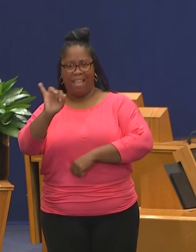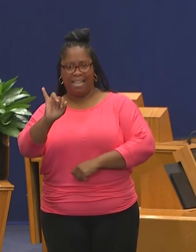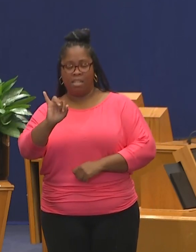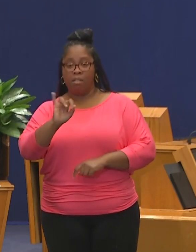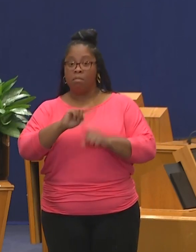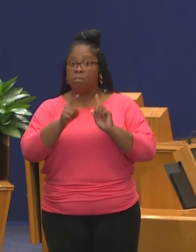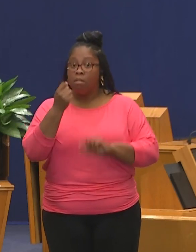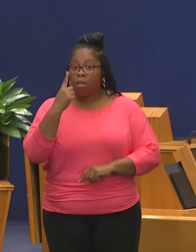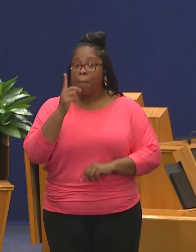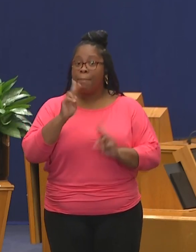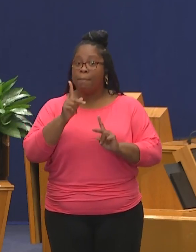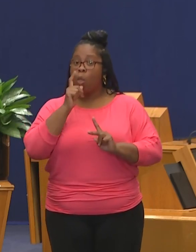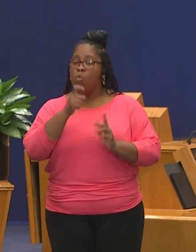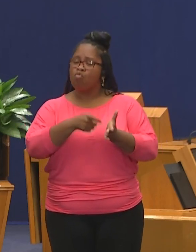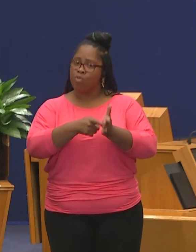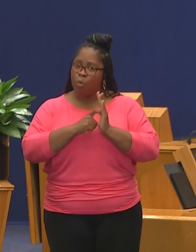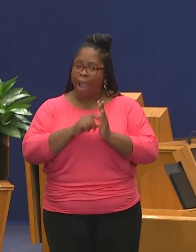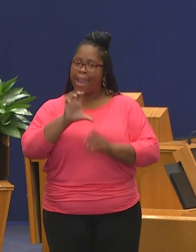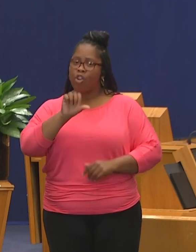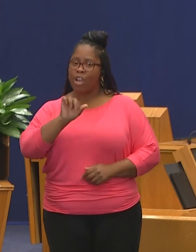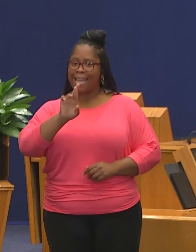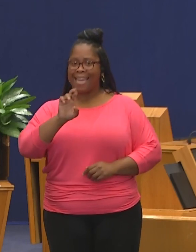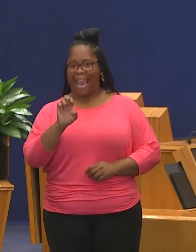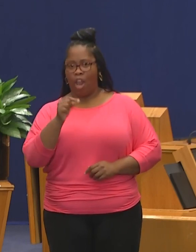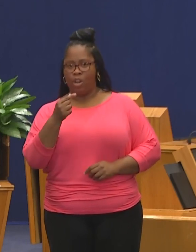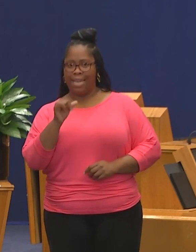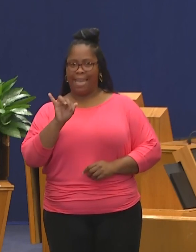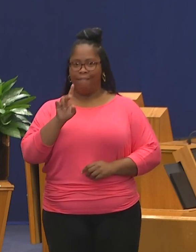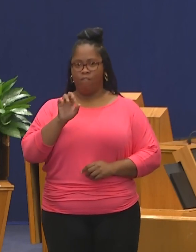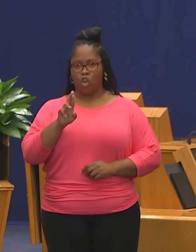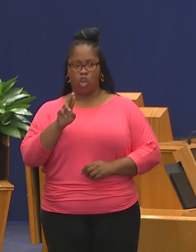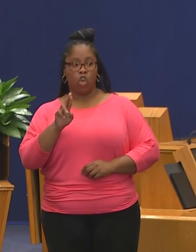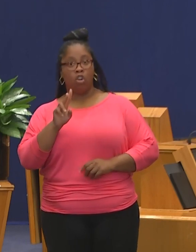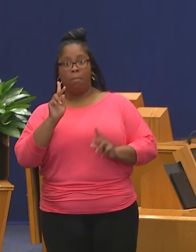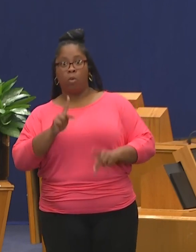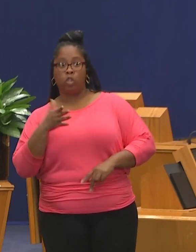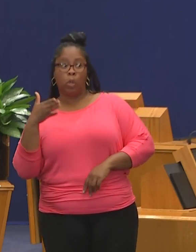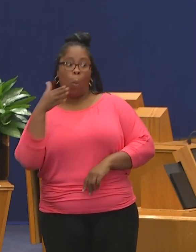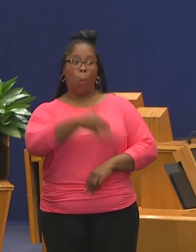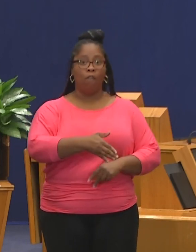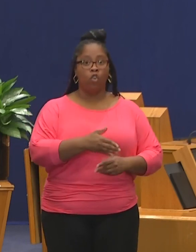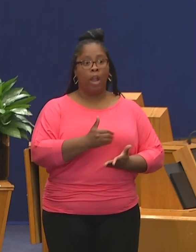PRESENT. BUT I WANT TO NOTE THAT FOR PEOPLE WHO REQUIRE CAREGIVERS